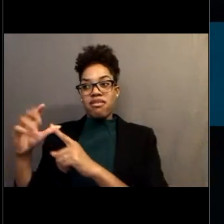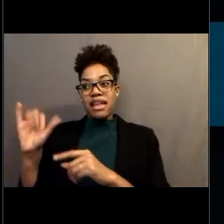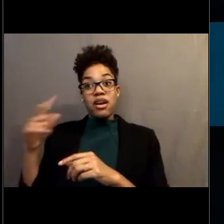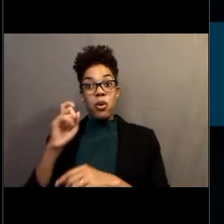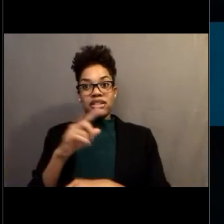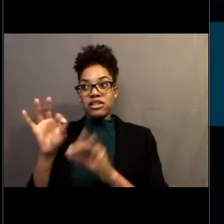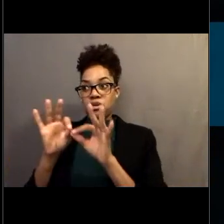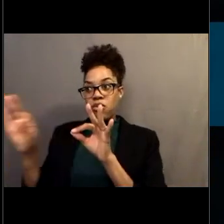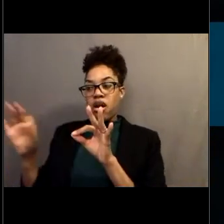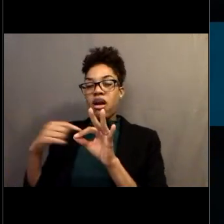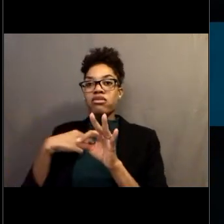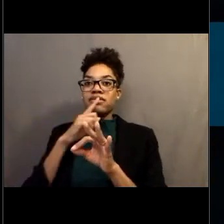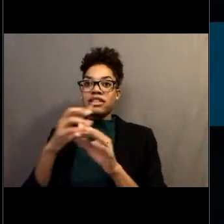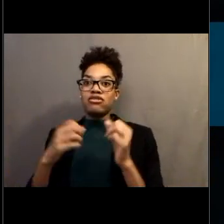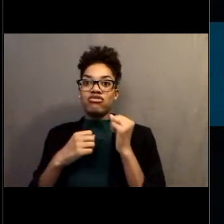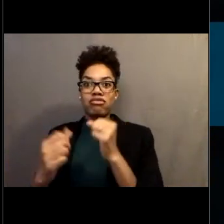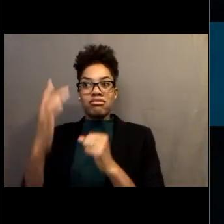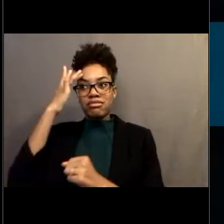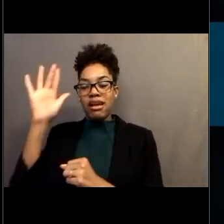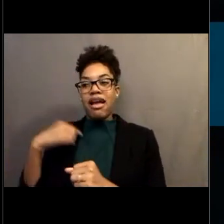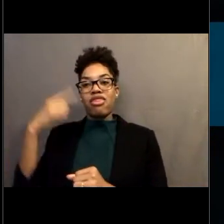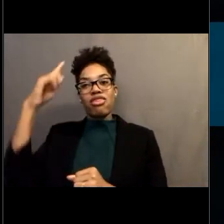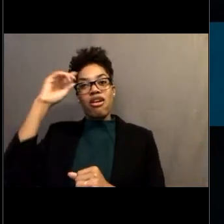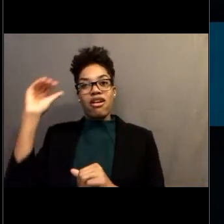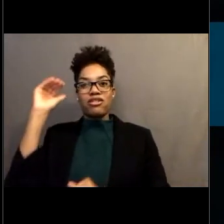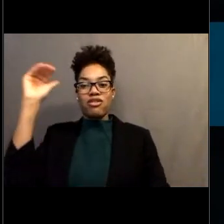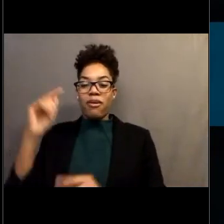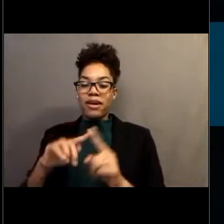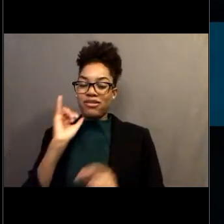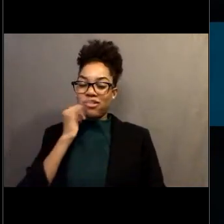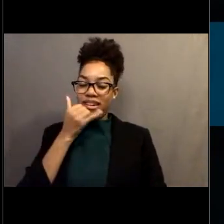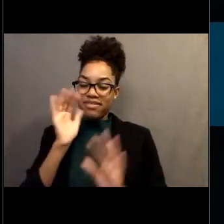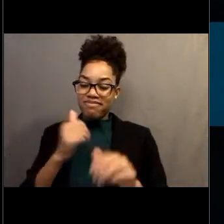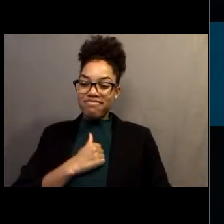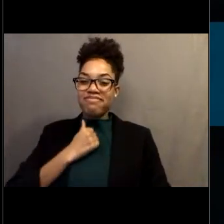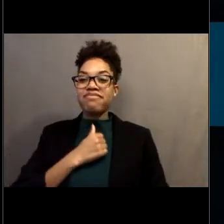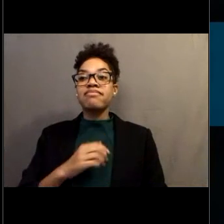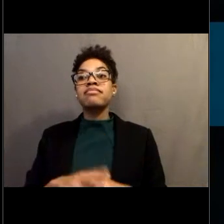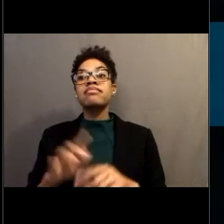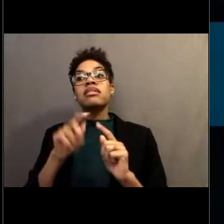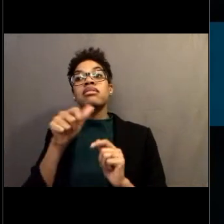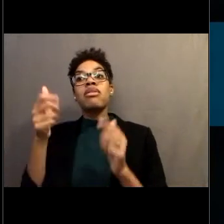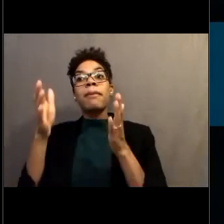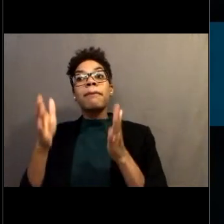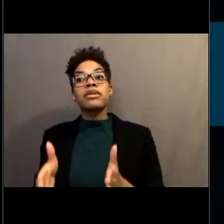So anyway, one more question all the way from Germany wants to know how many satellites did you help build?